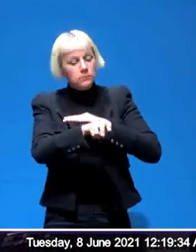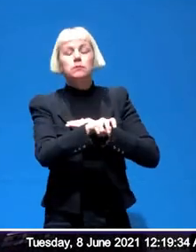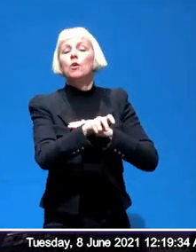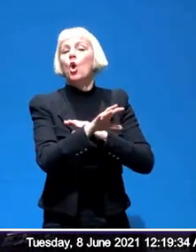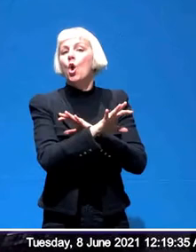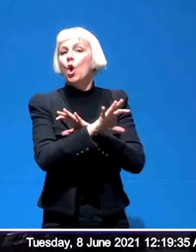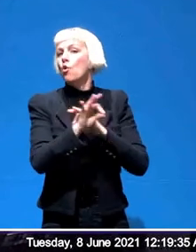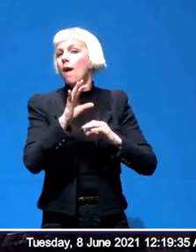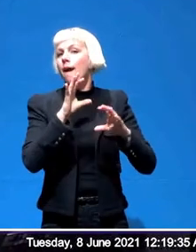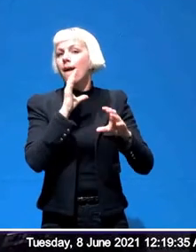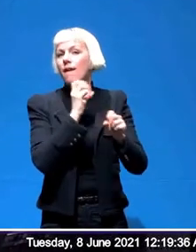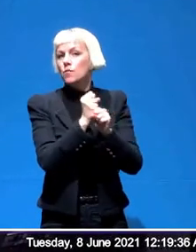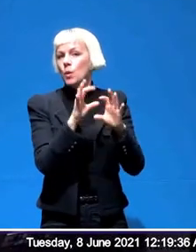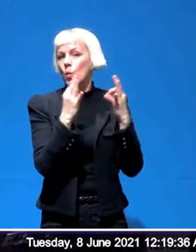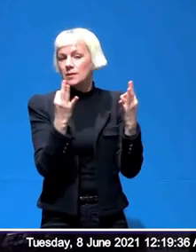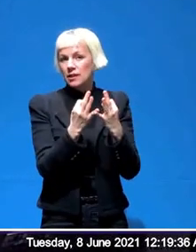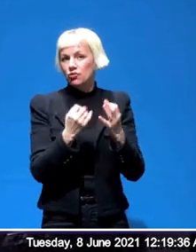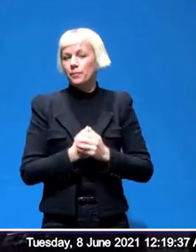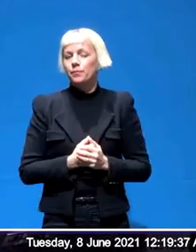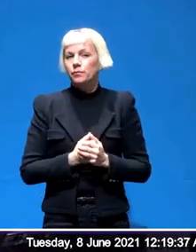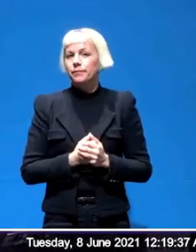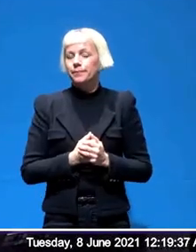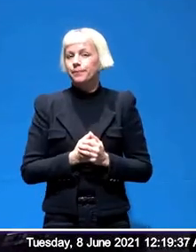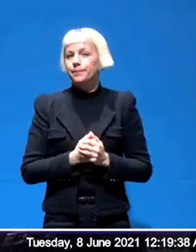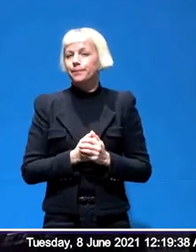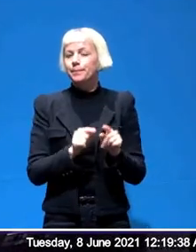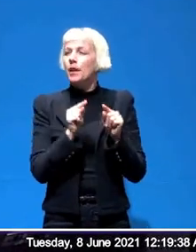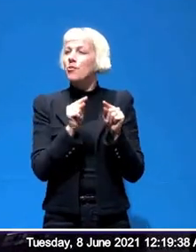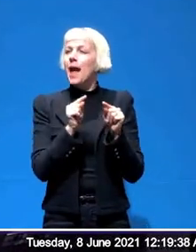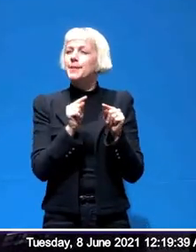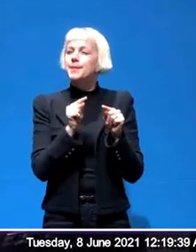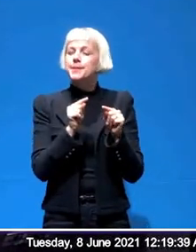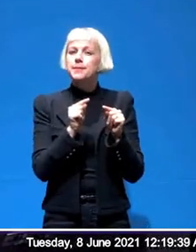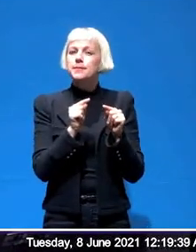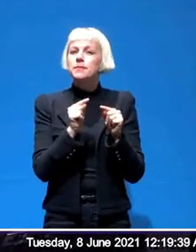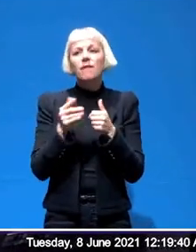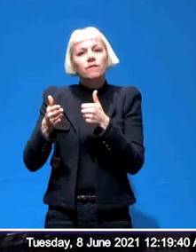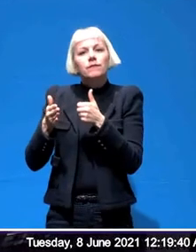although that has been amended in other states.